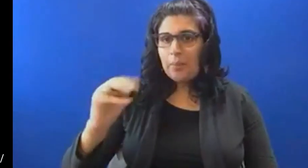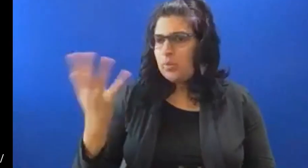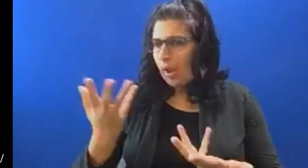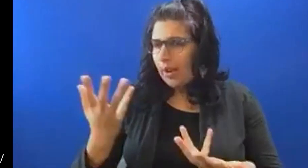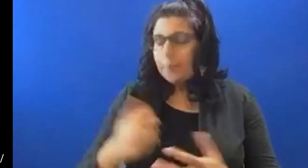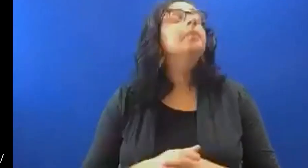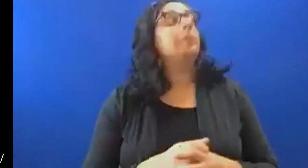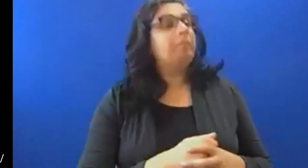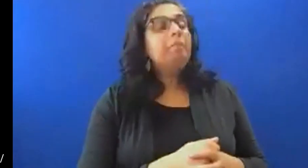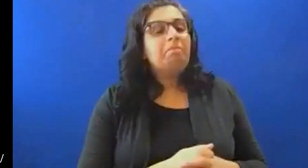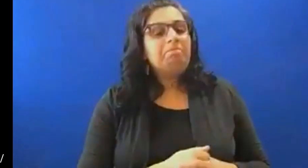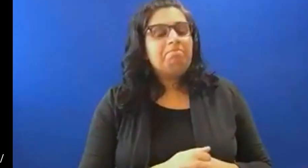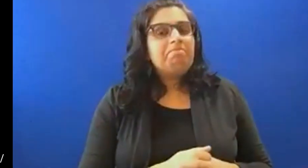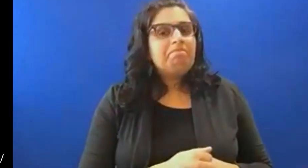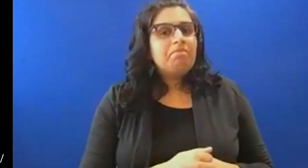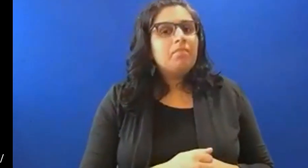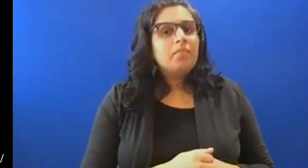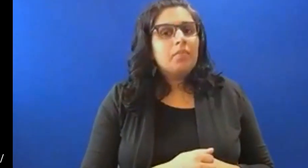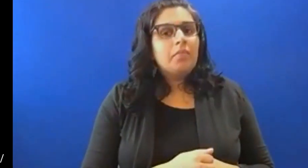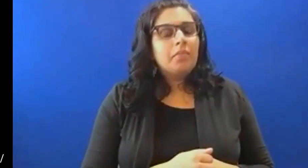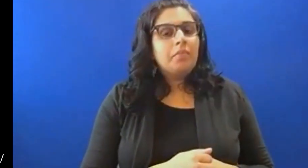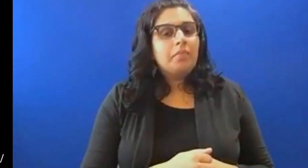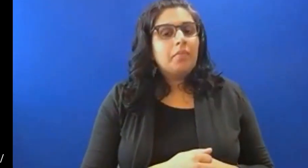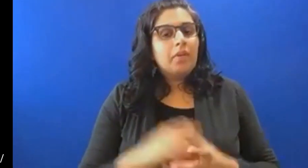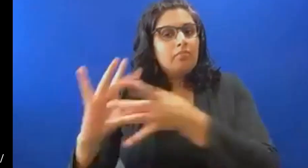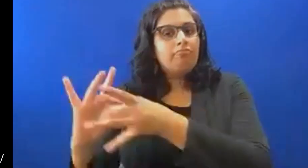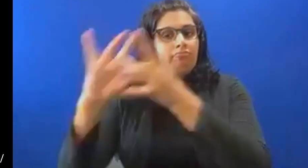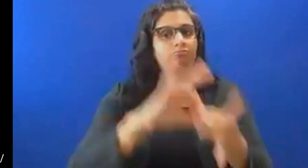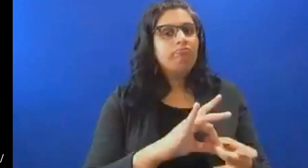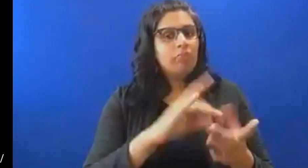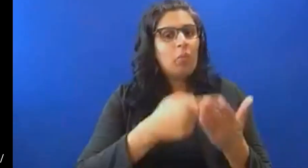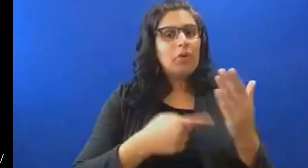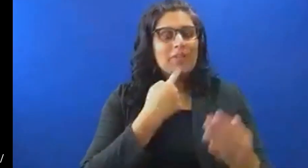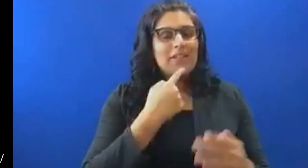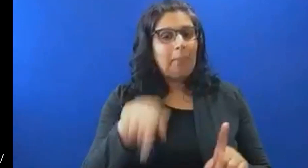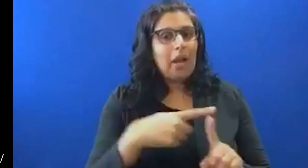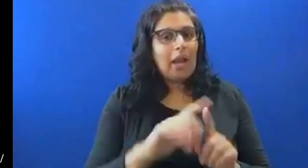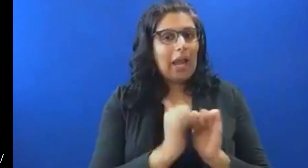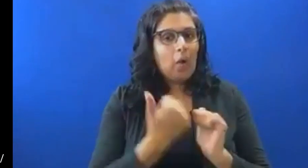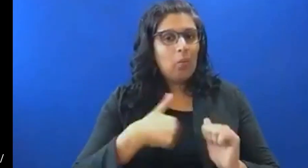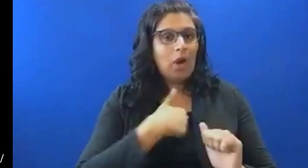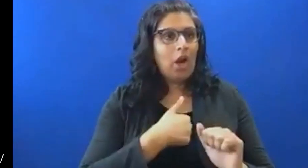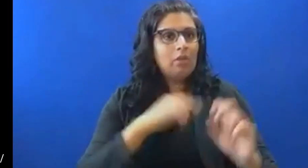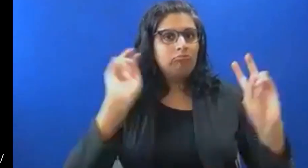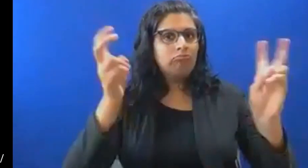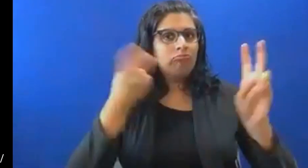Just to tie it into what you're saying about how we're all normal, I think that this concept